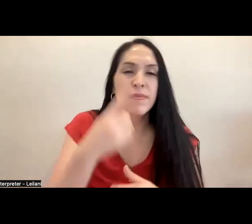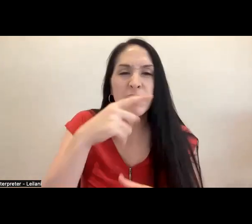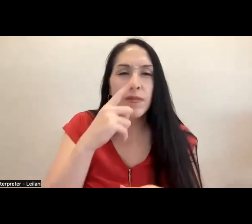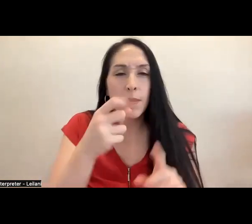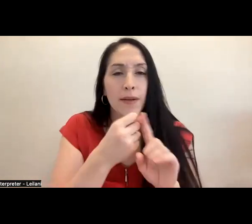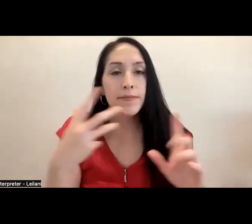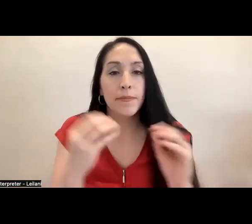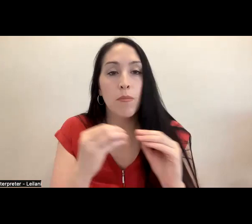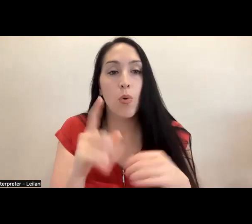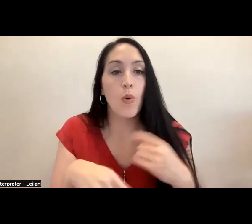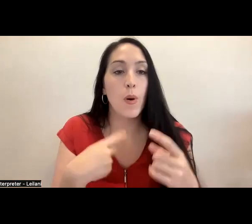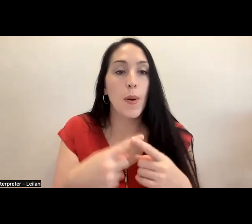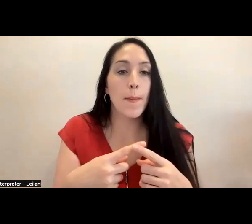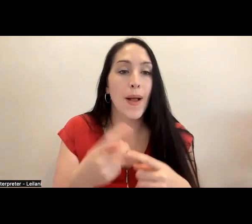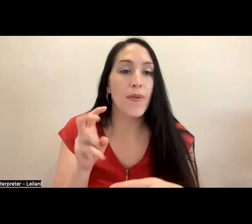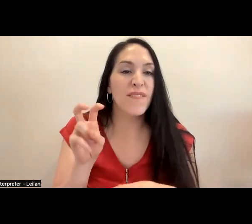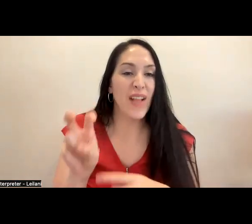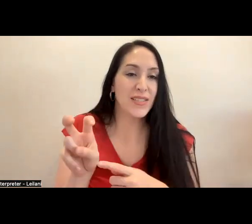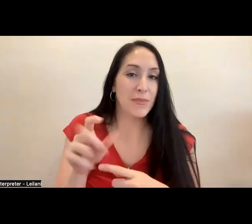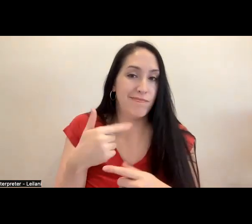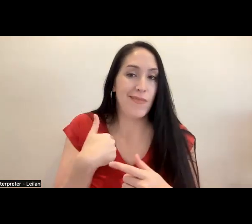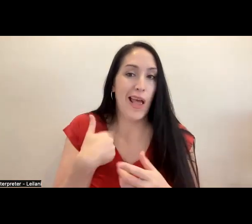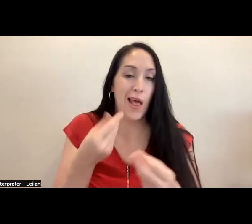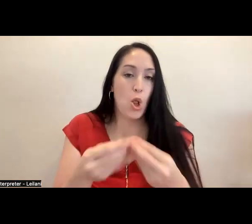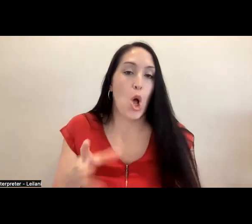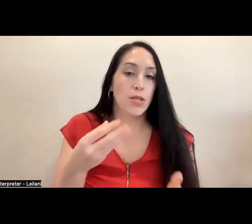12:00:08 I lost money because I didn't understand. Safest investment option.